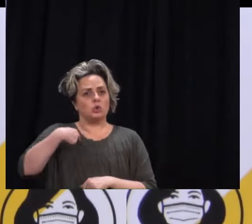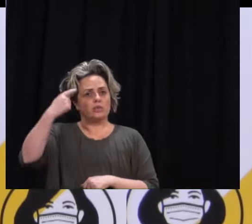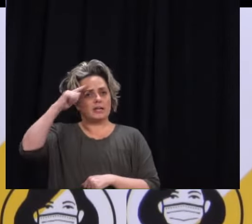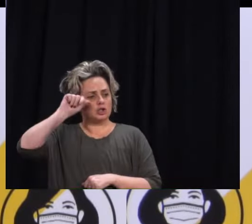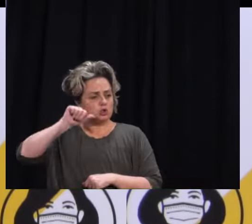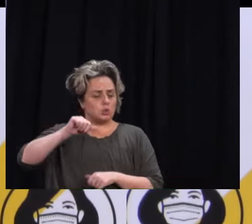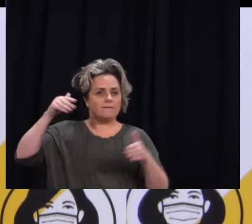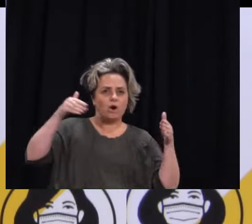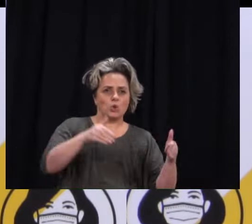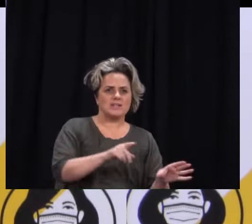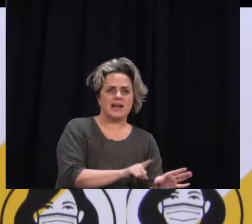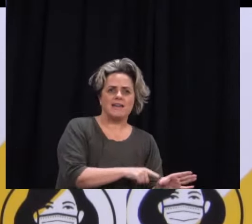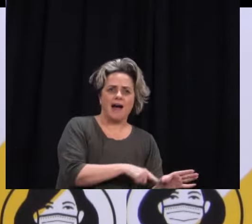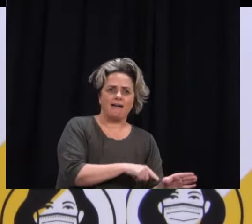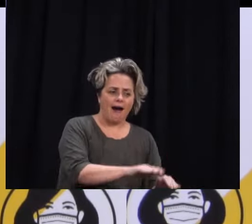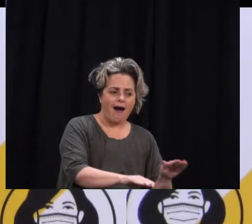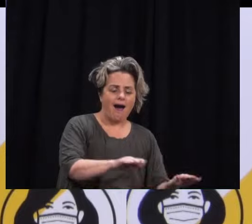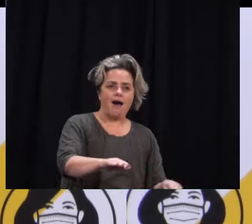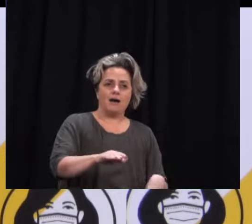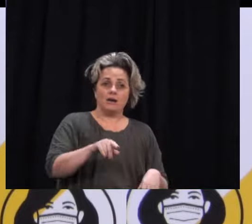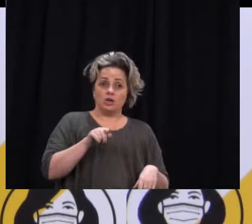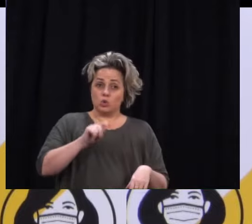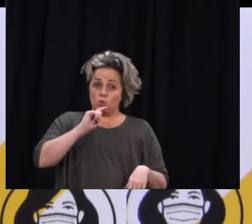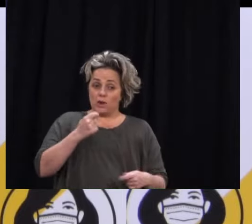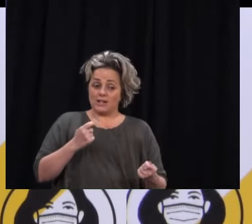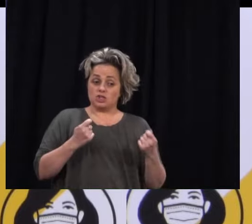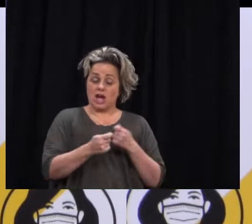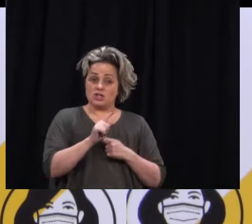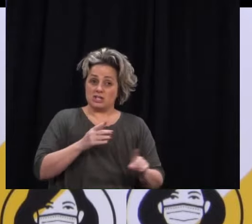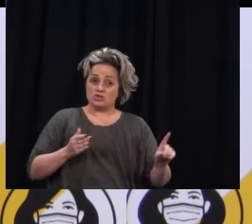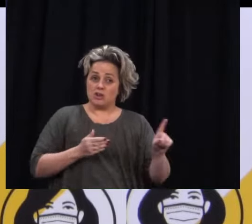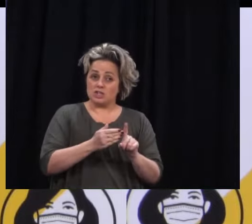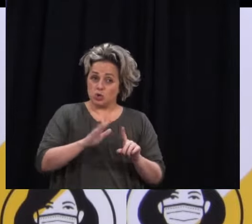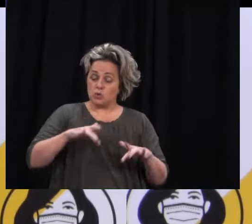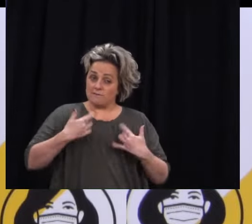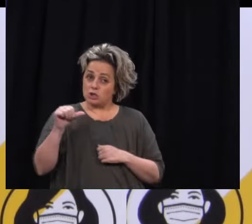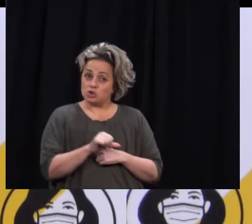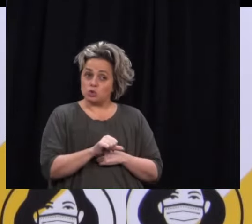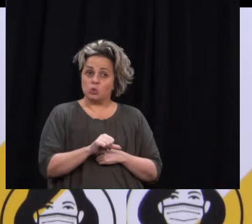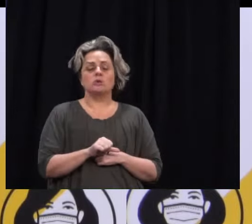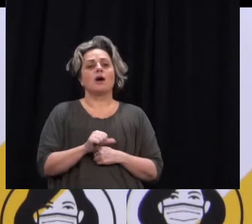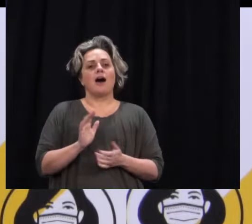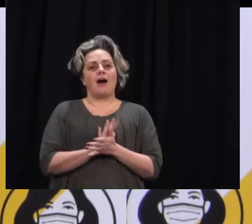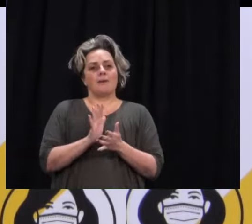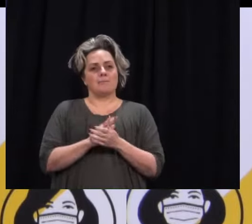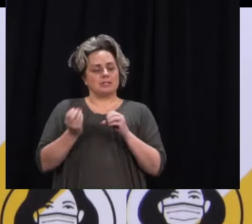workers and elderly but when you come to healthy New Zealanders, should you be prioritising young people first